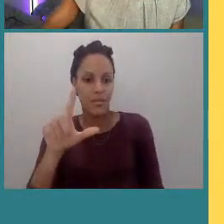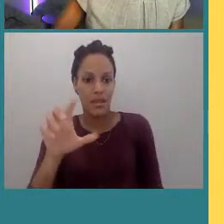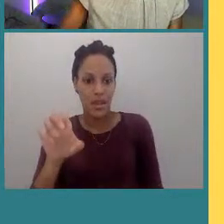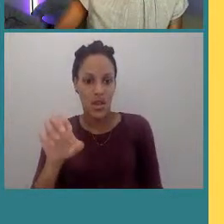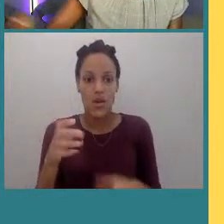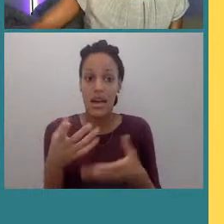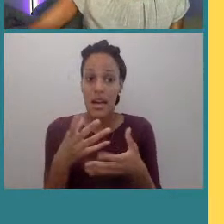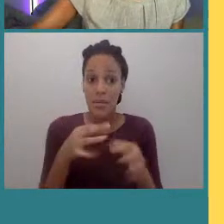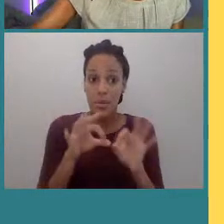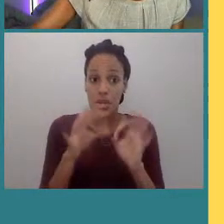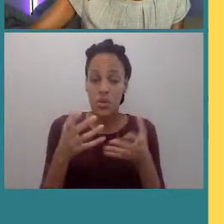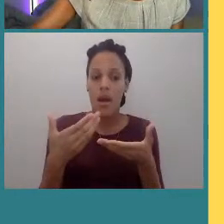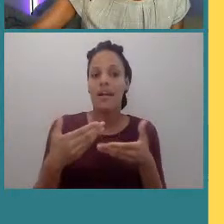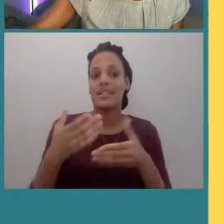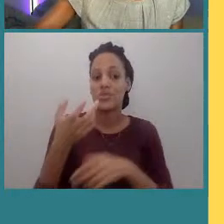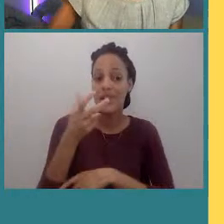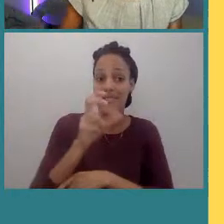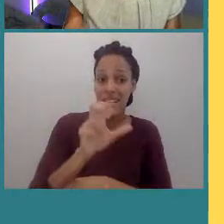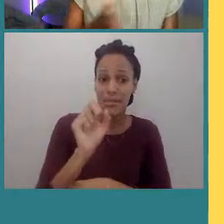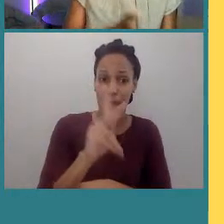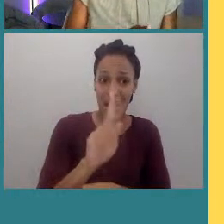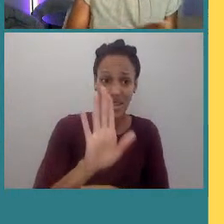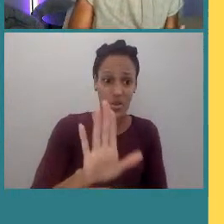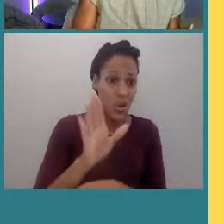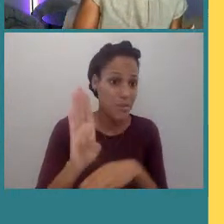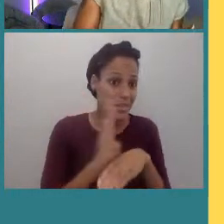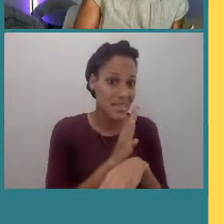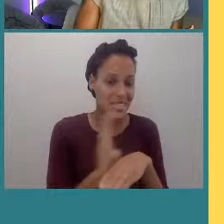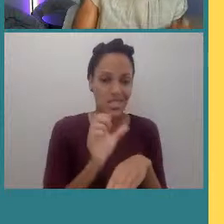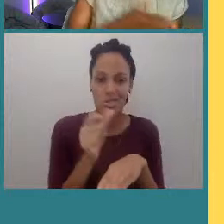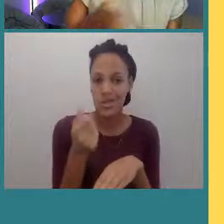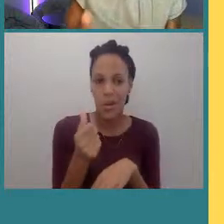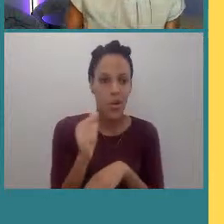You make money and invest into your business. You don't spend it on something personal.